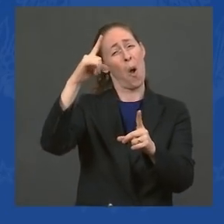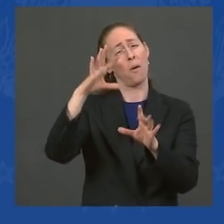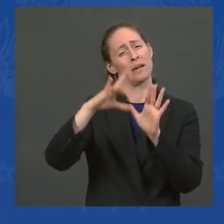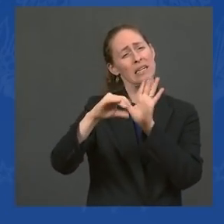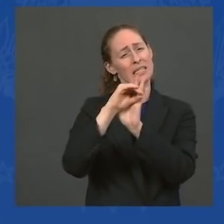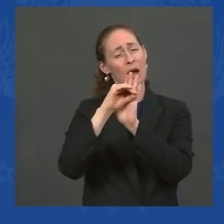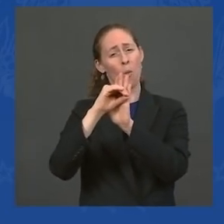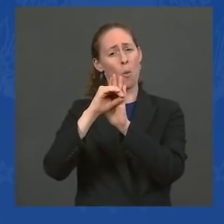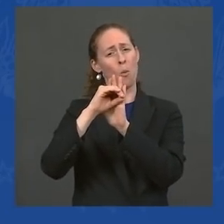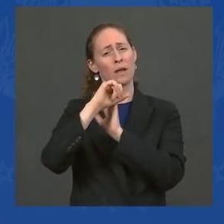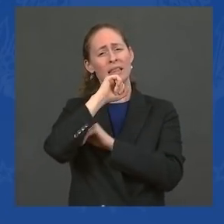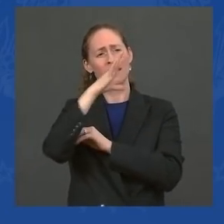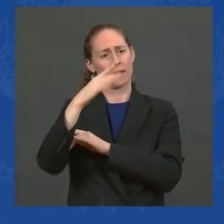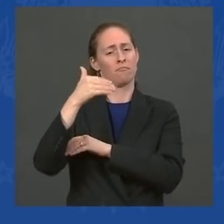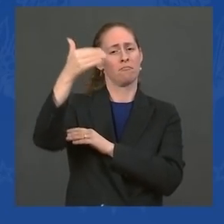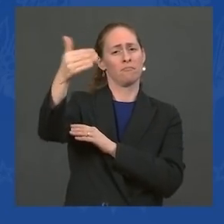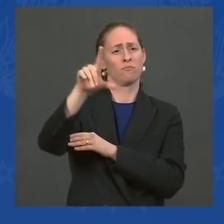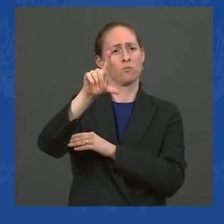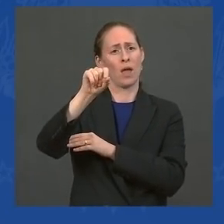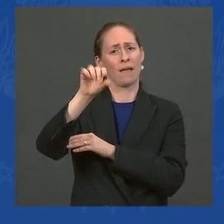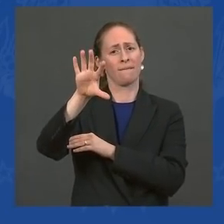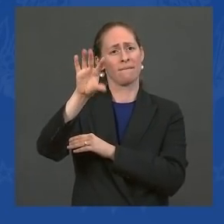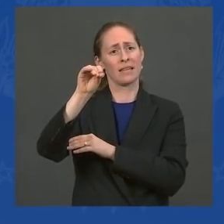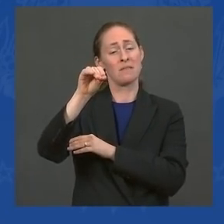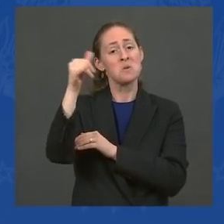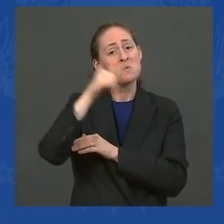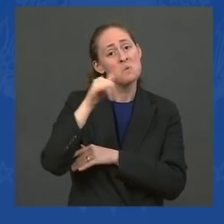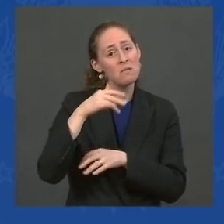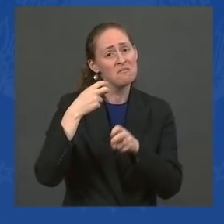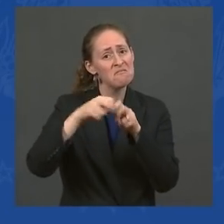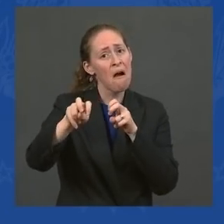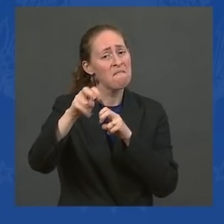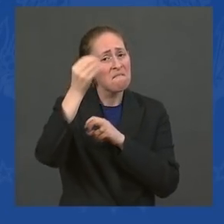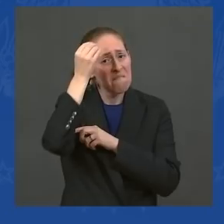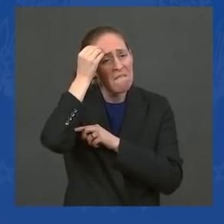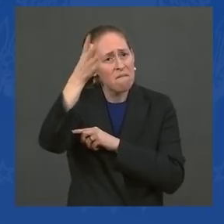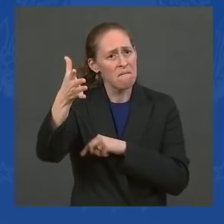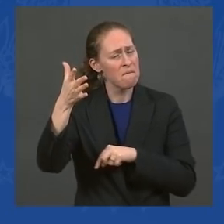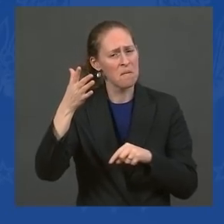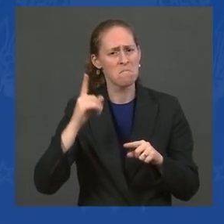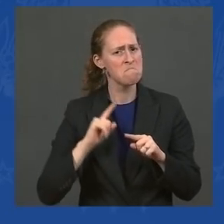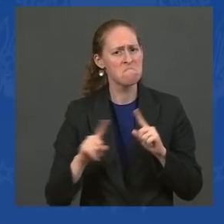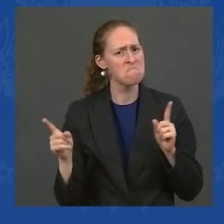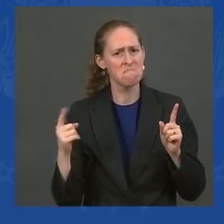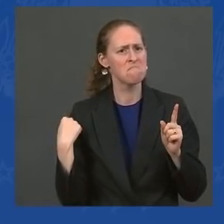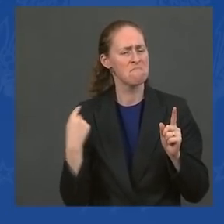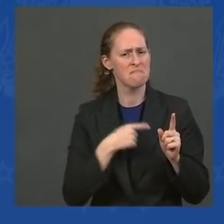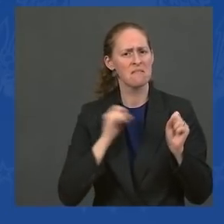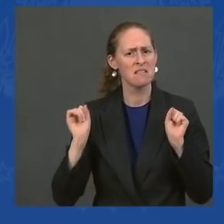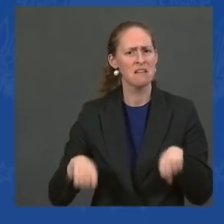is going to require that nature itself play a role. Scientists estimate that the protection